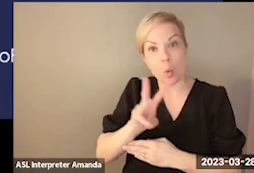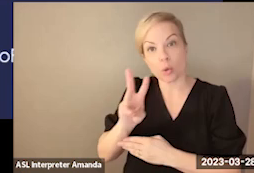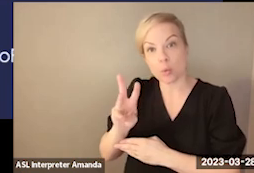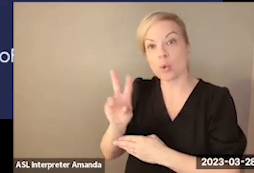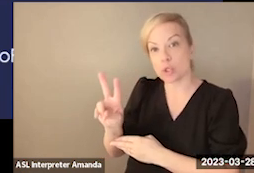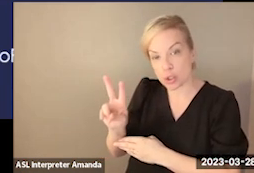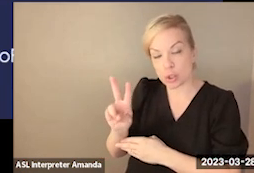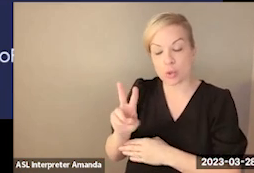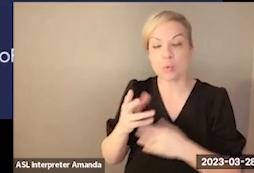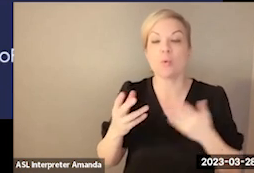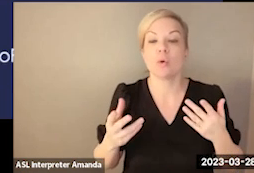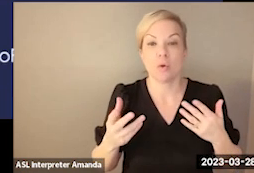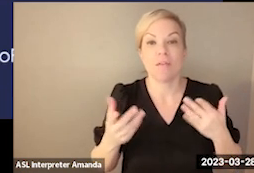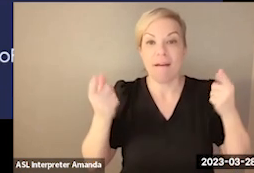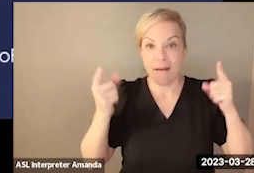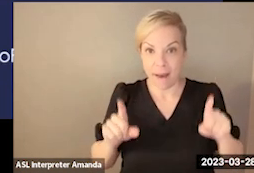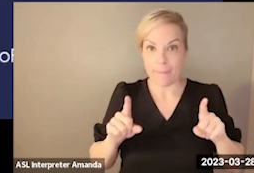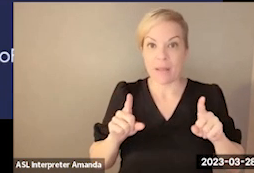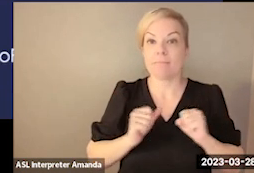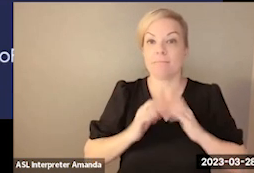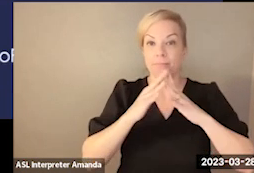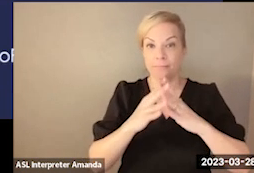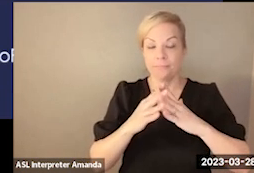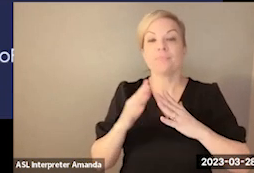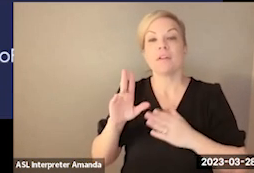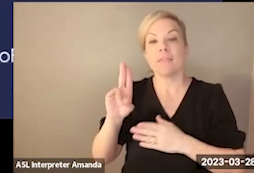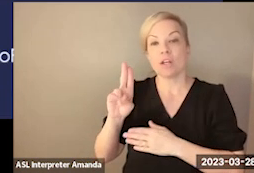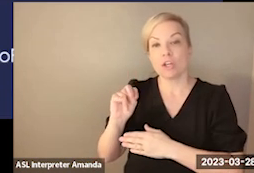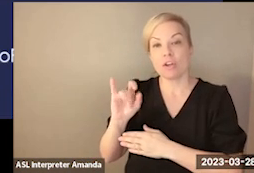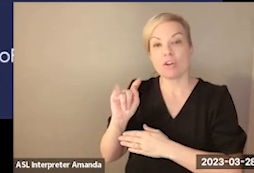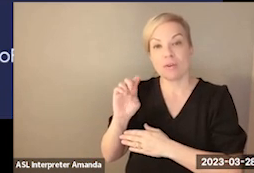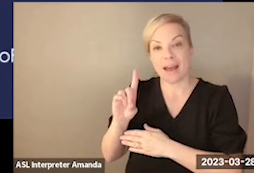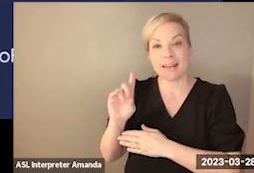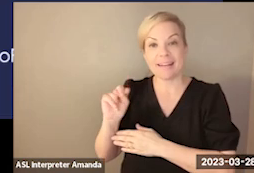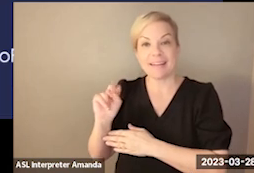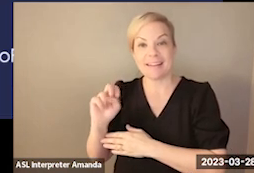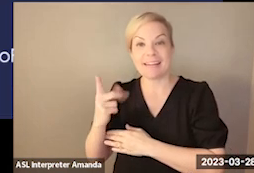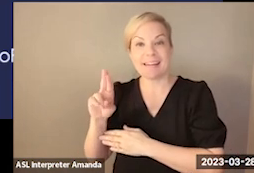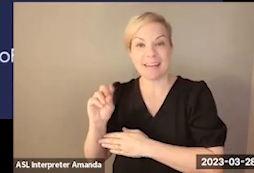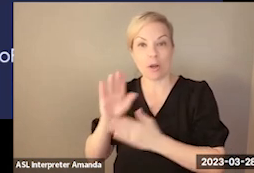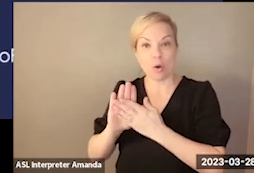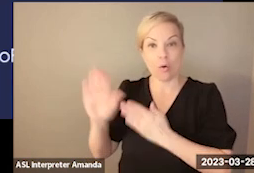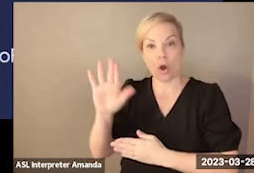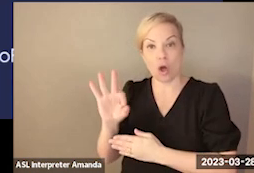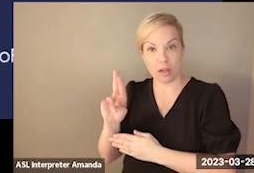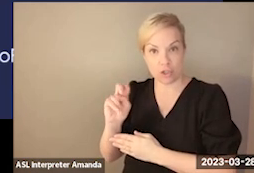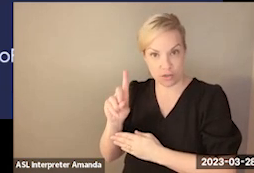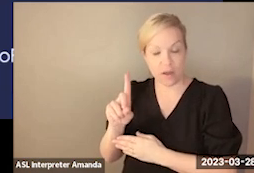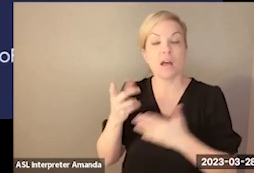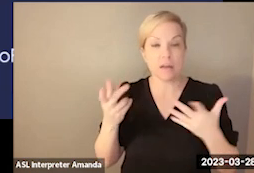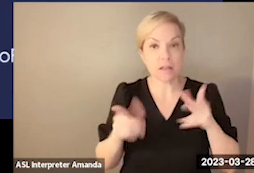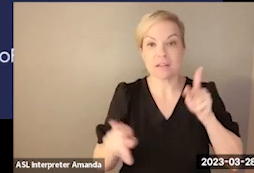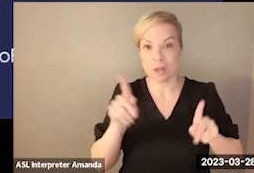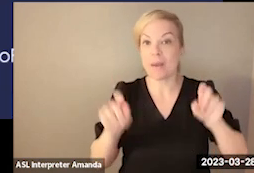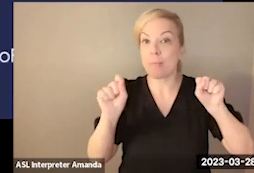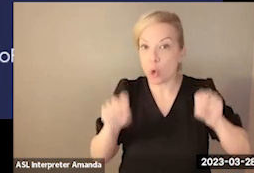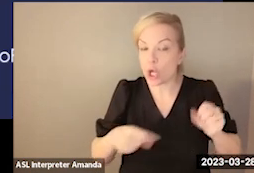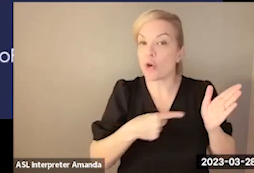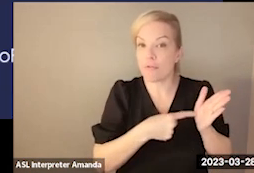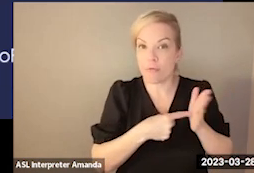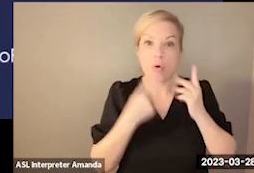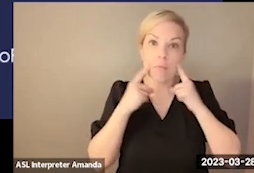Debbie Stine, Science & Technology Policy Academy: there was a creation, that of the United Nico College Fund, and that was the way that people were able to afford to go to these colleges.